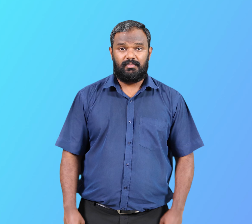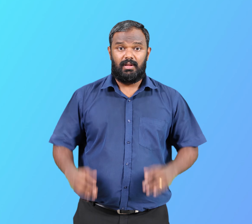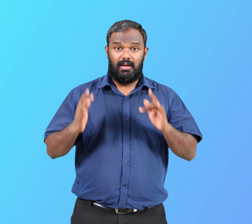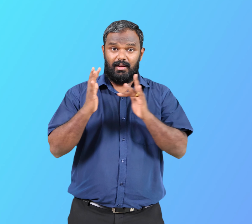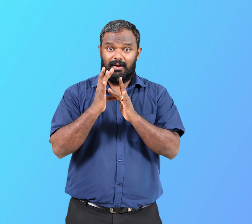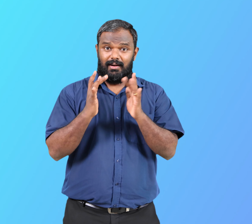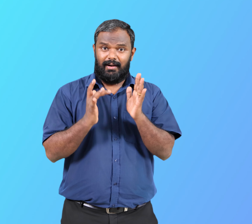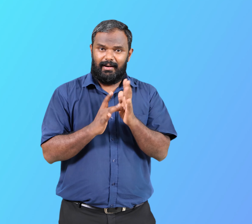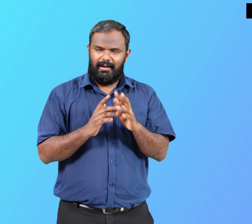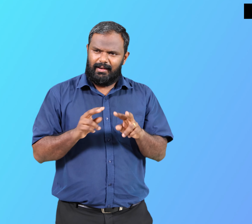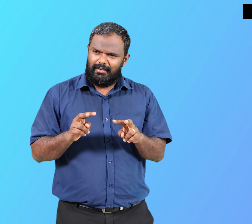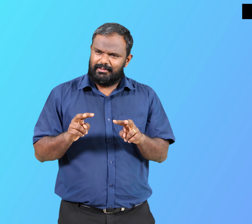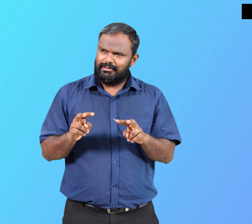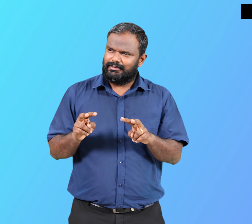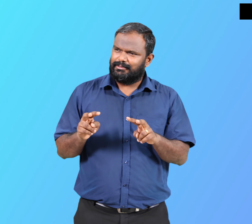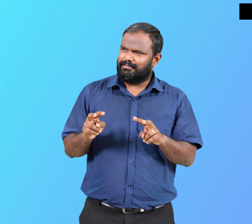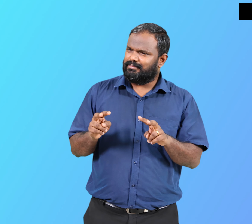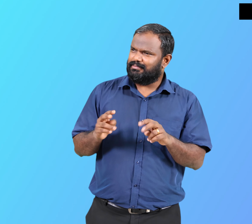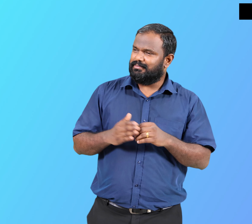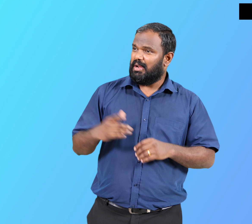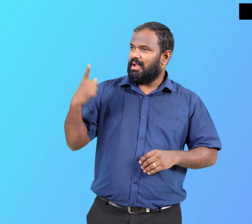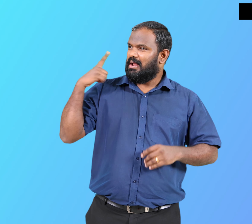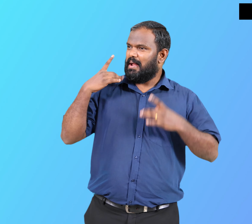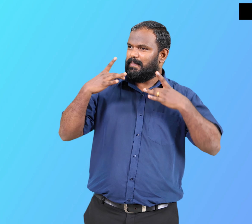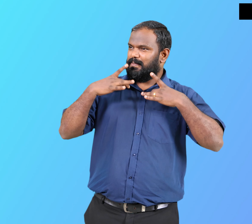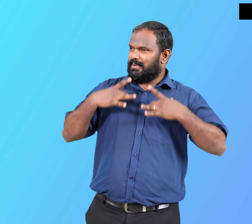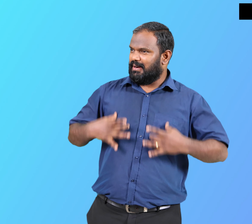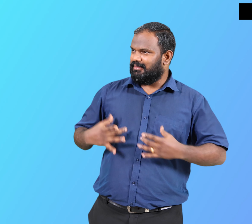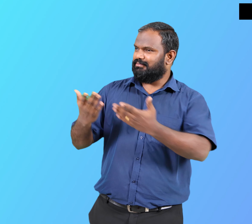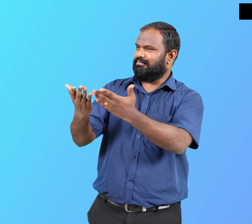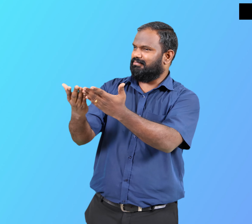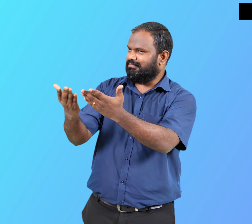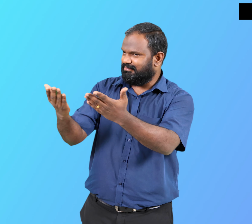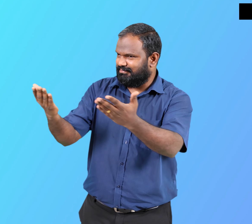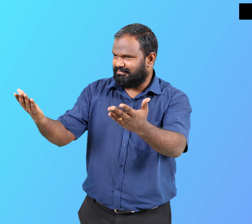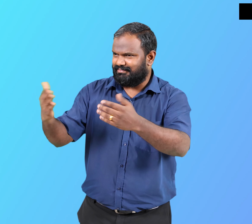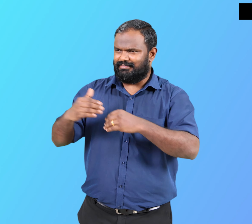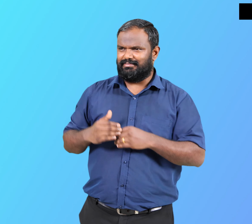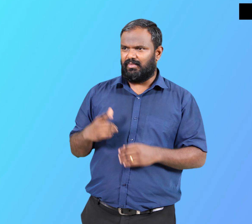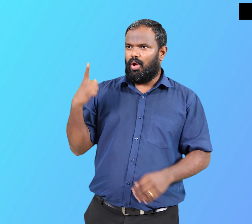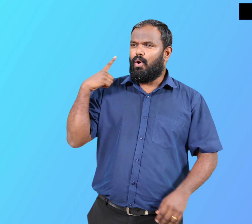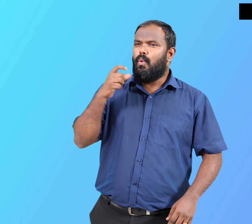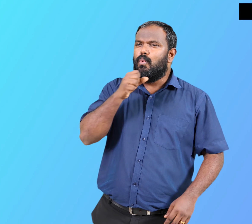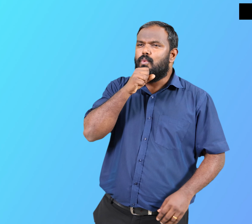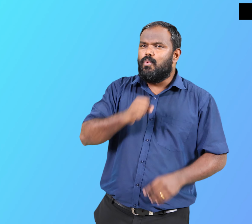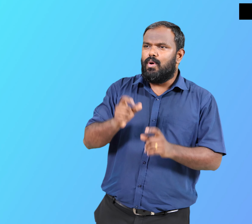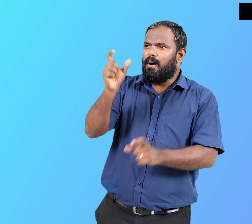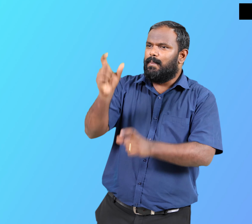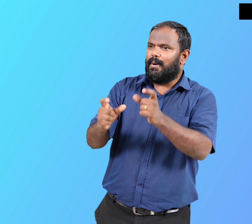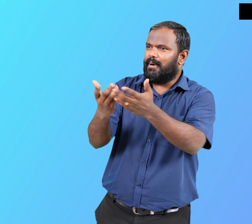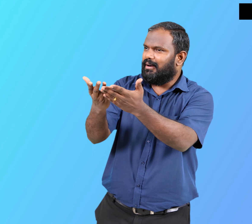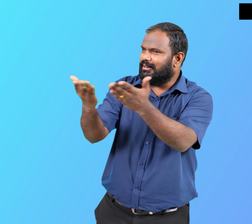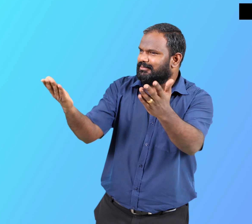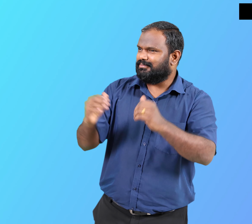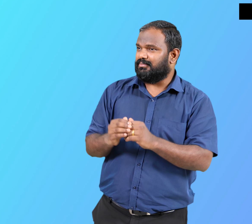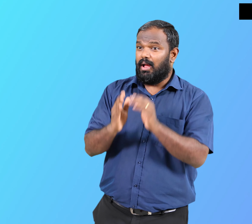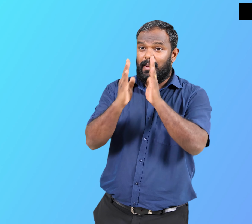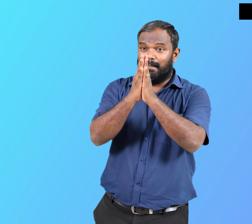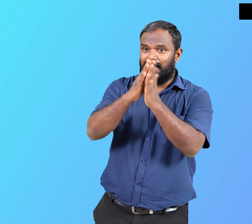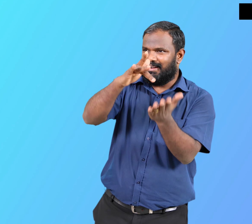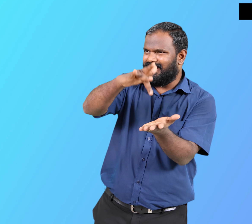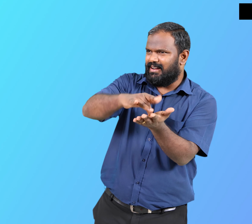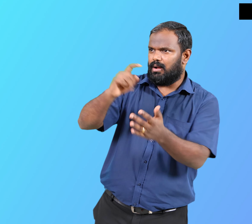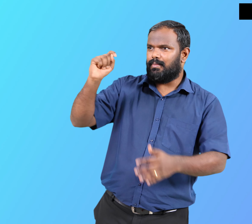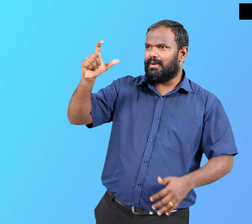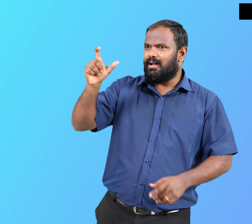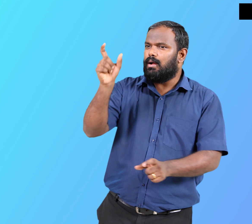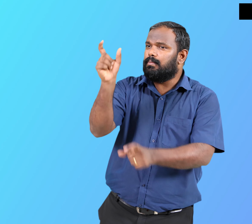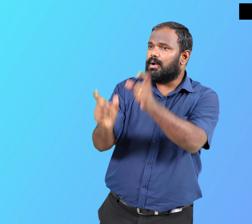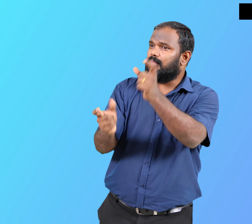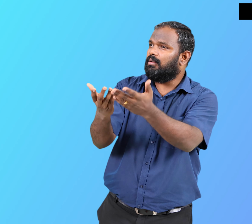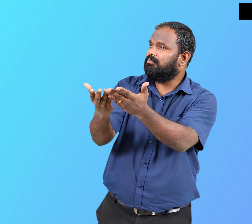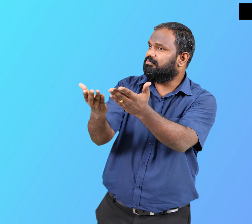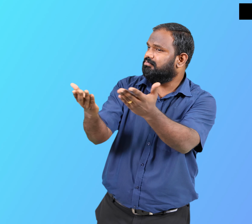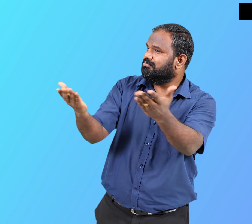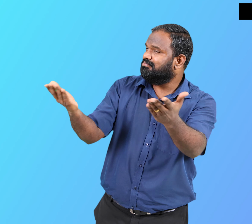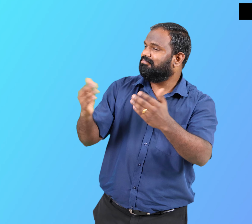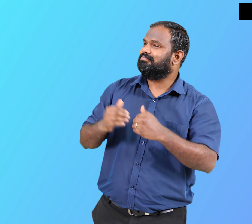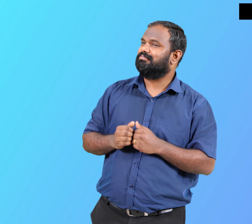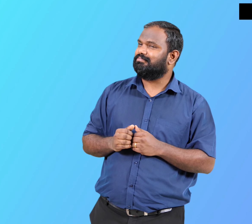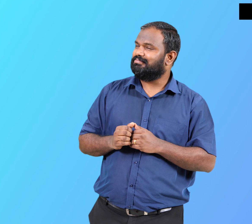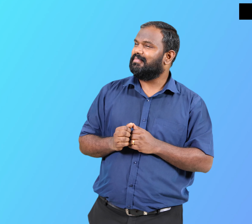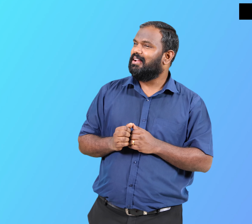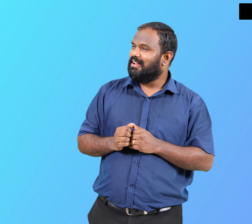Jesus spoke to the group that came to arrest him. They were the leading priests, the older leaders and the captains of the Temple police.